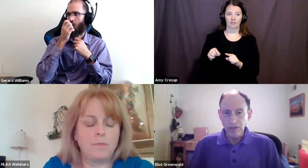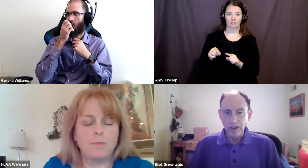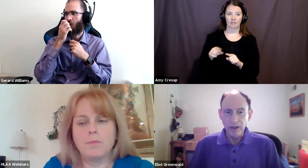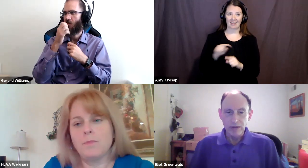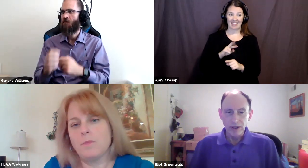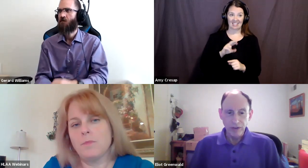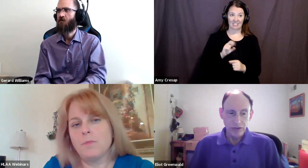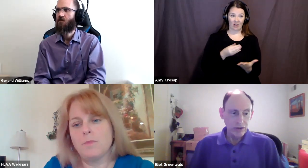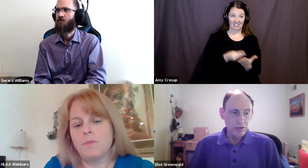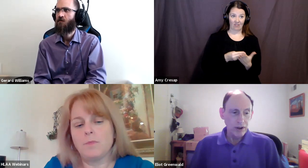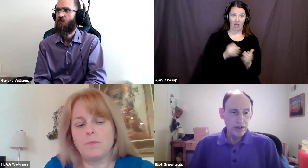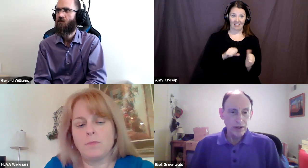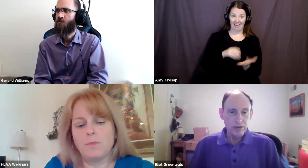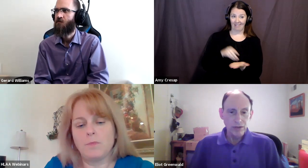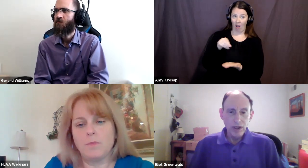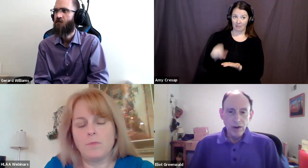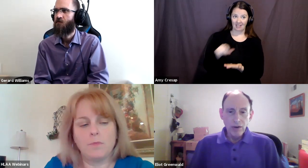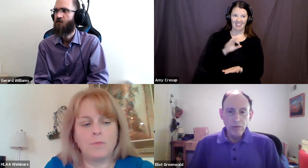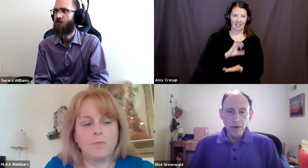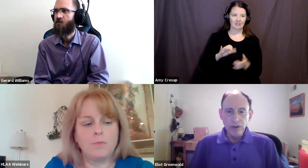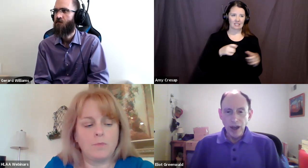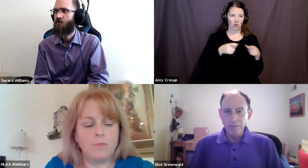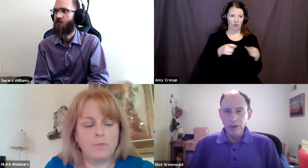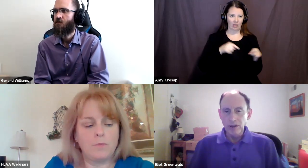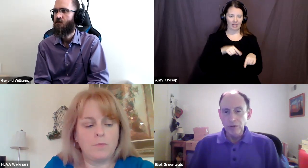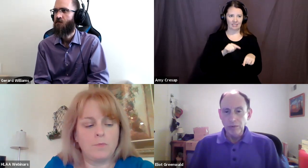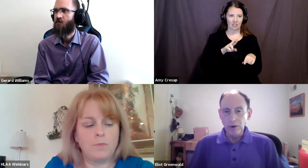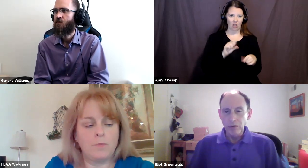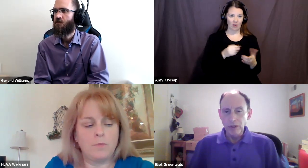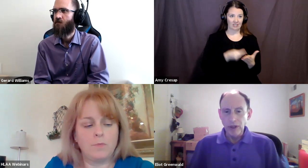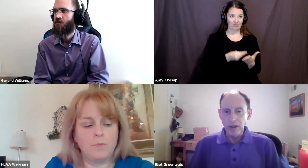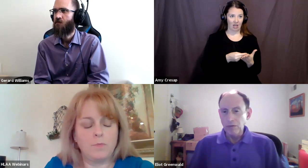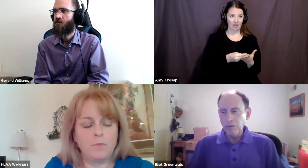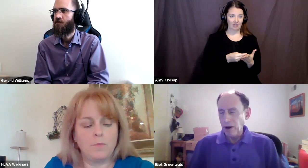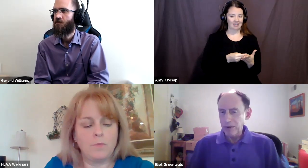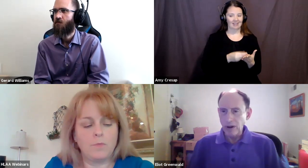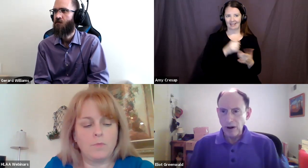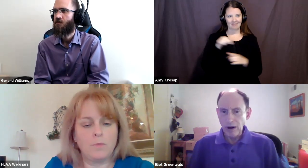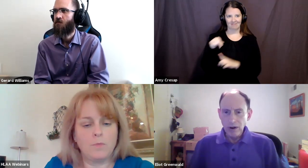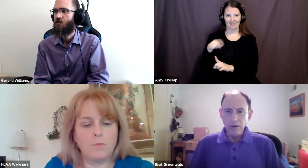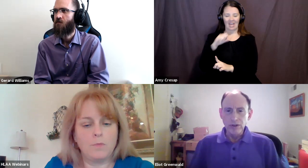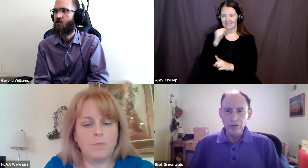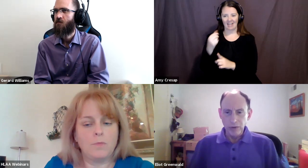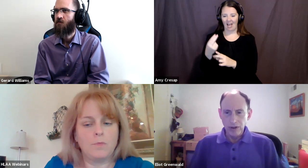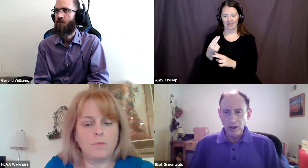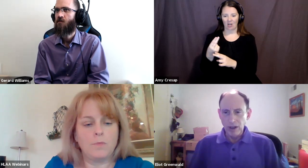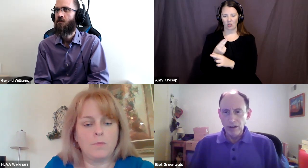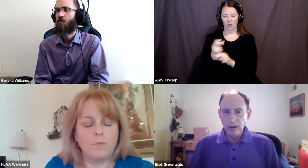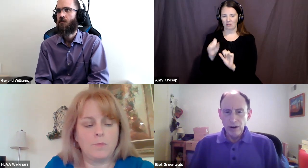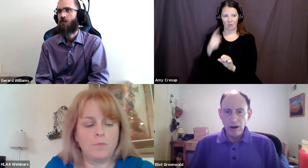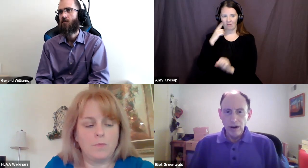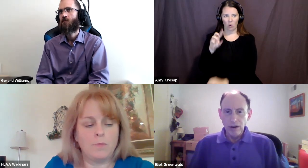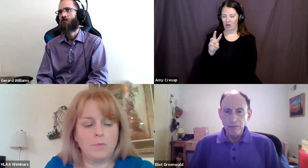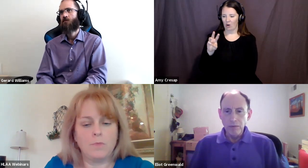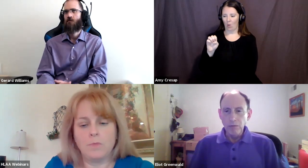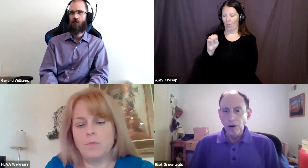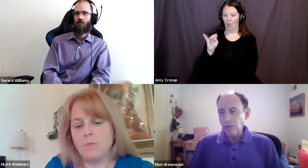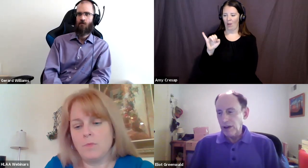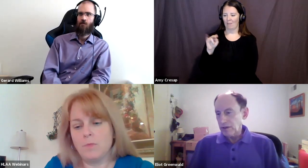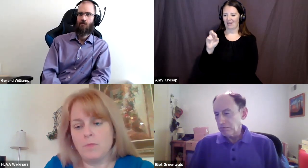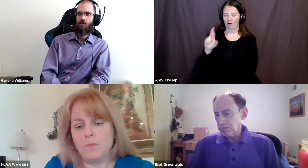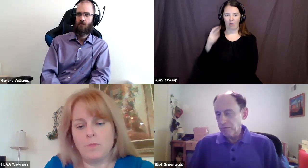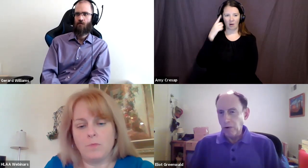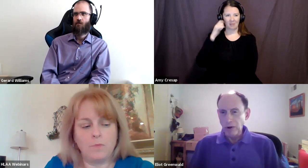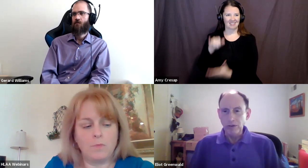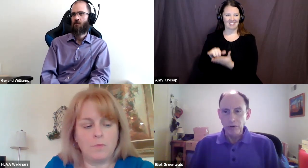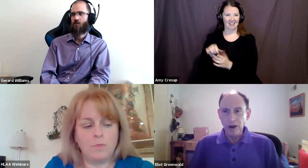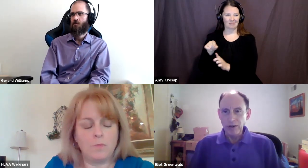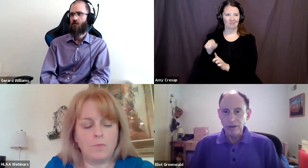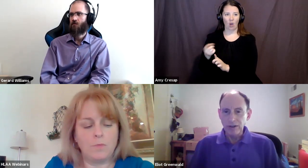fund that the FCC regulates would not be usable with a webinar which is really a one way voice